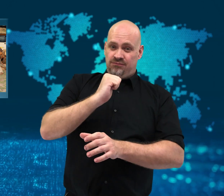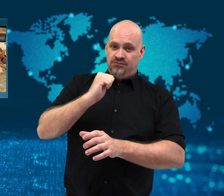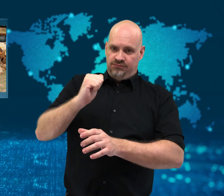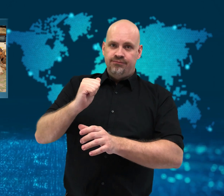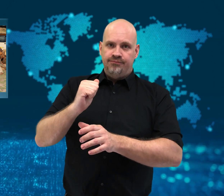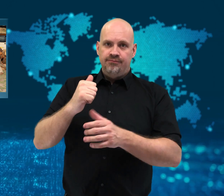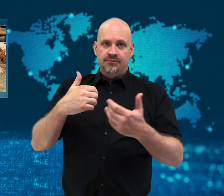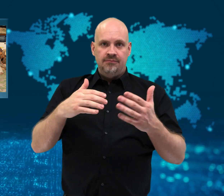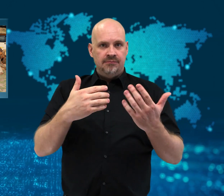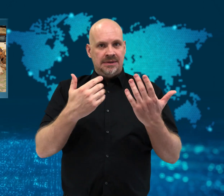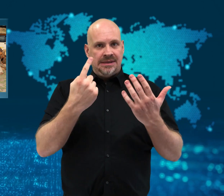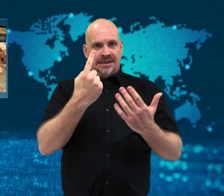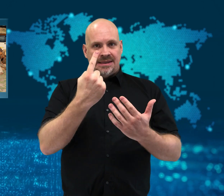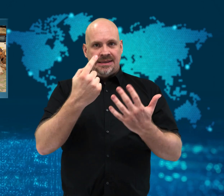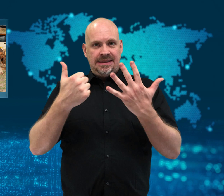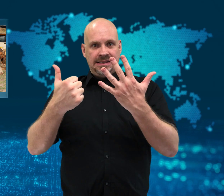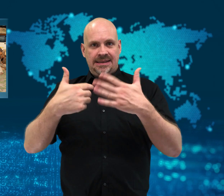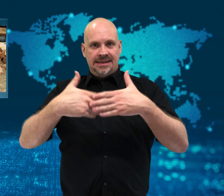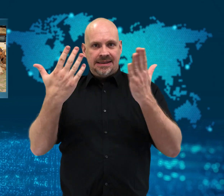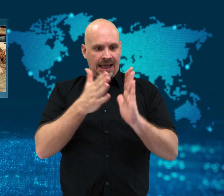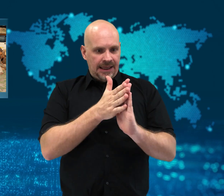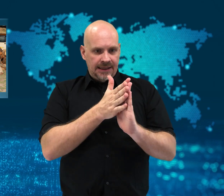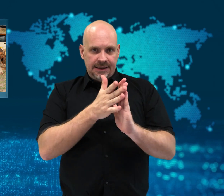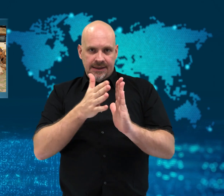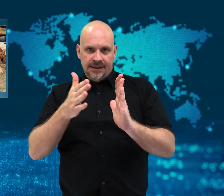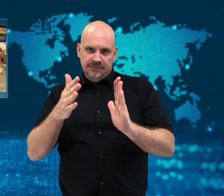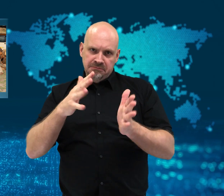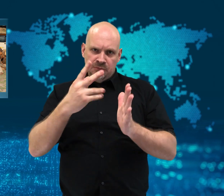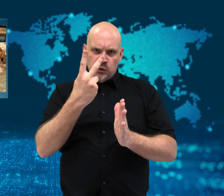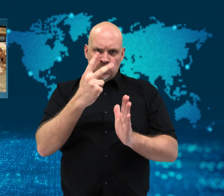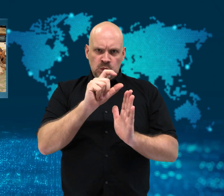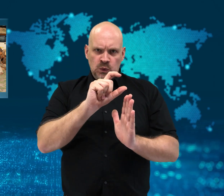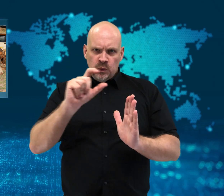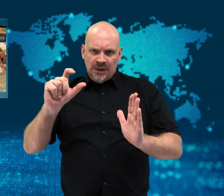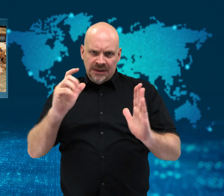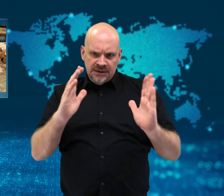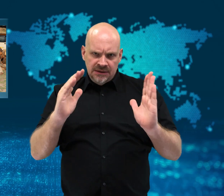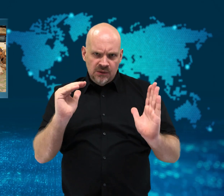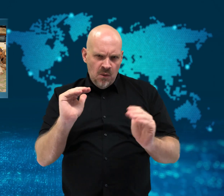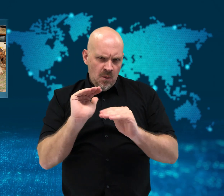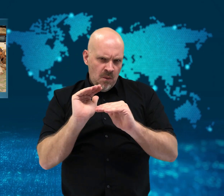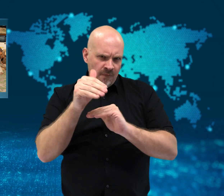which is more than 60% of its population.